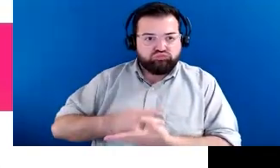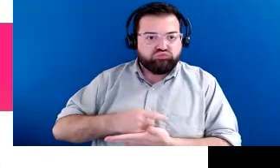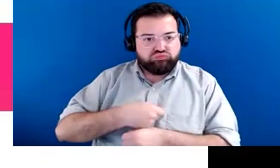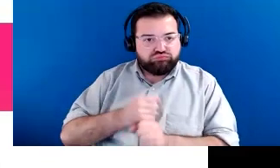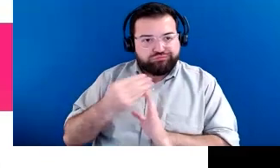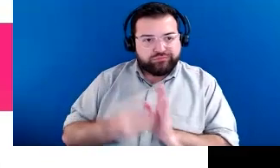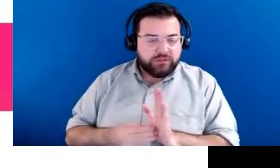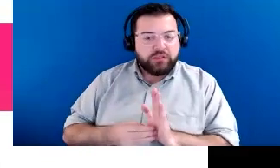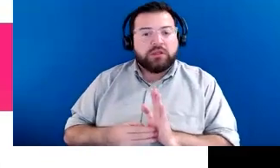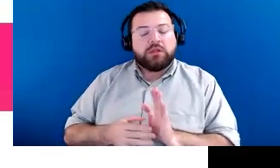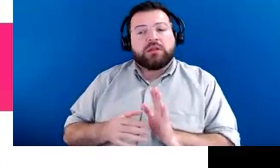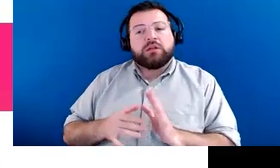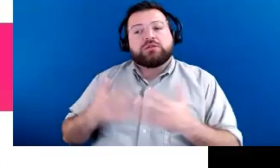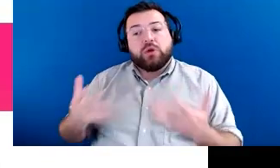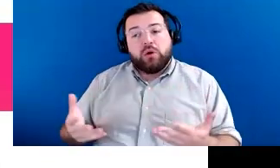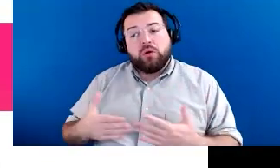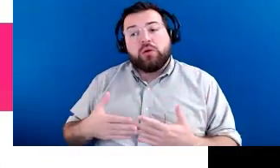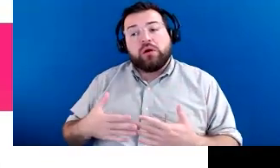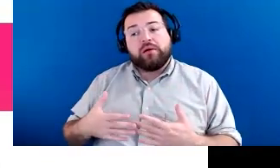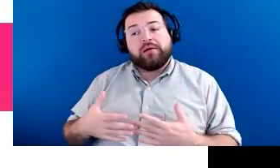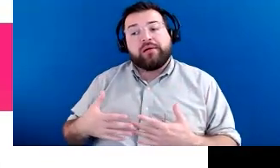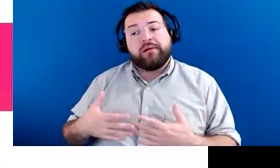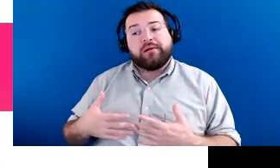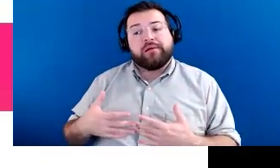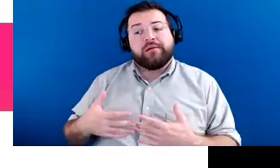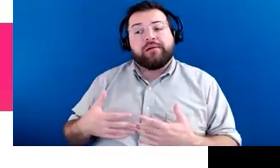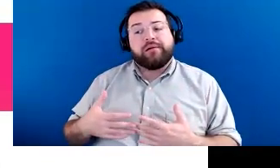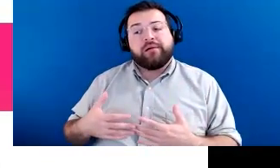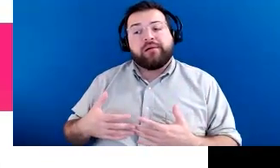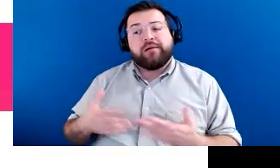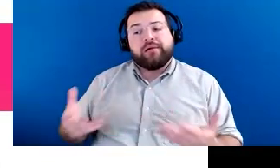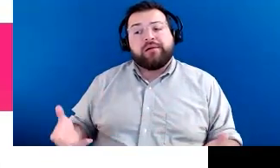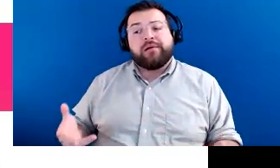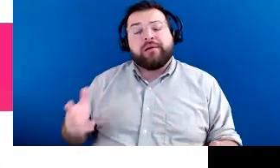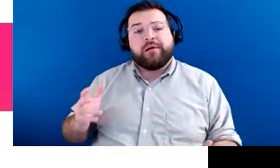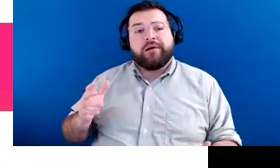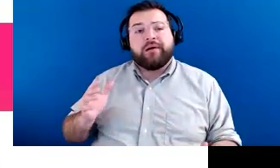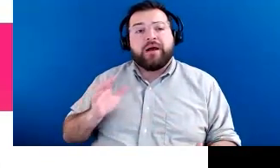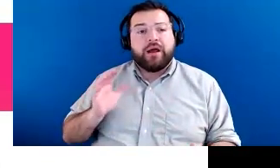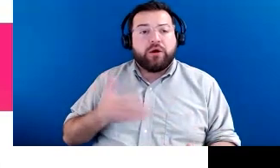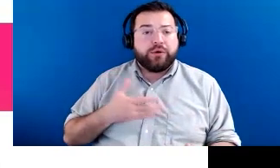So, you know, certainly, our, you know,